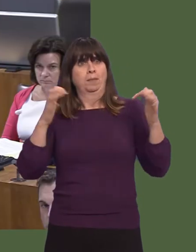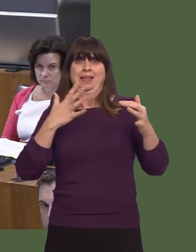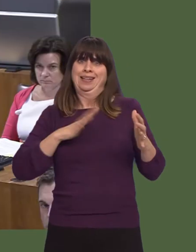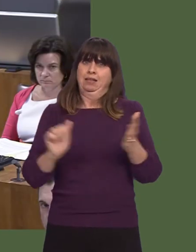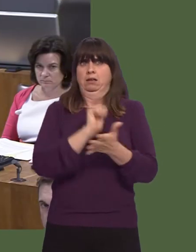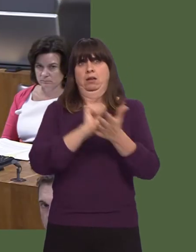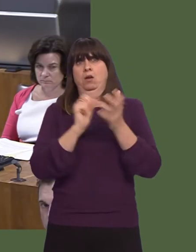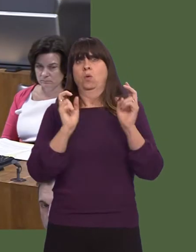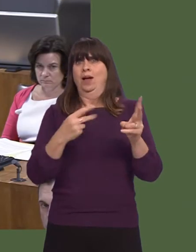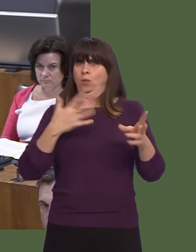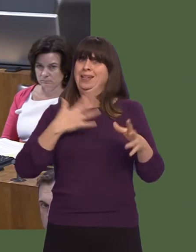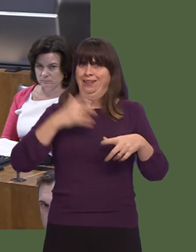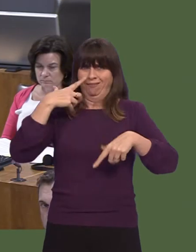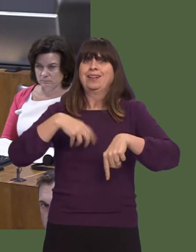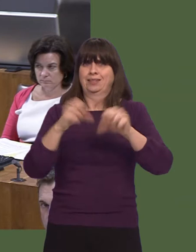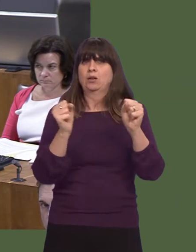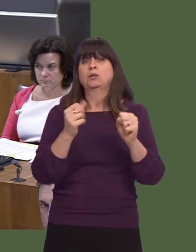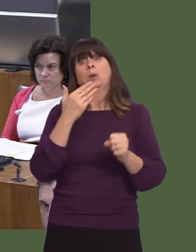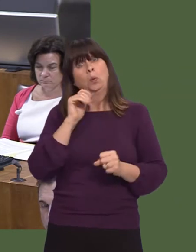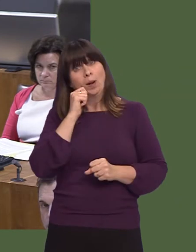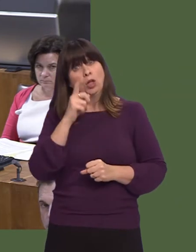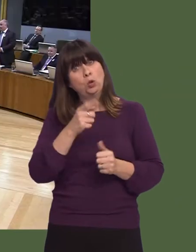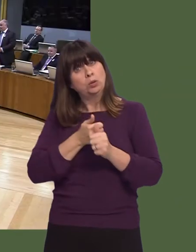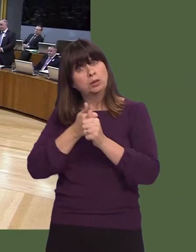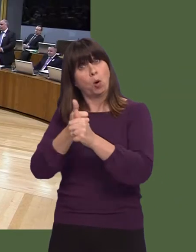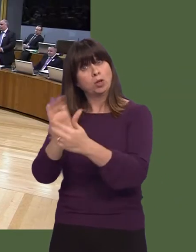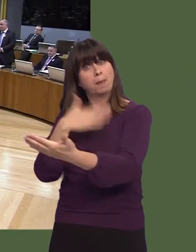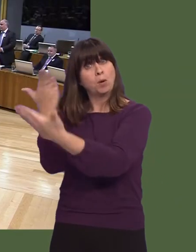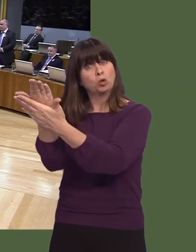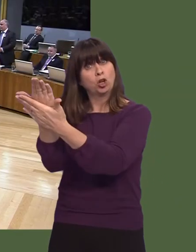So, can I ask you, First Minister: will you be supporting that motion that comes before